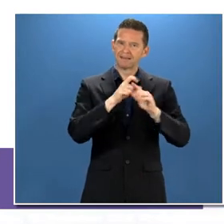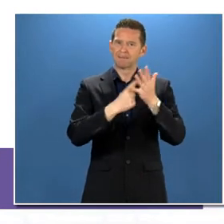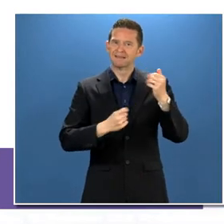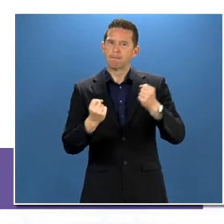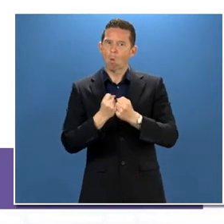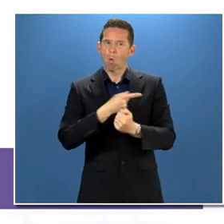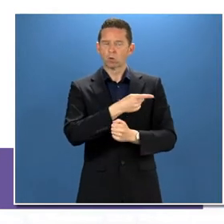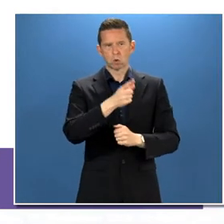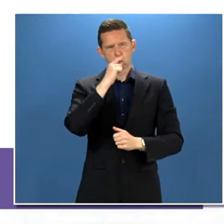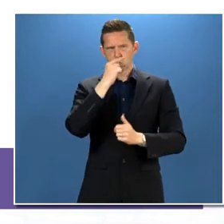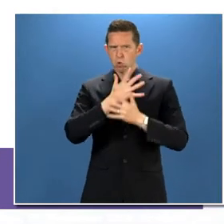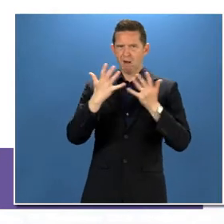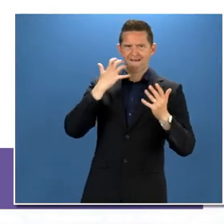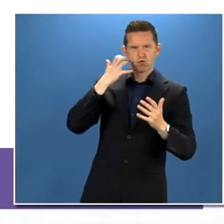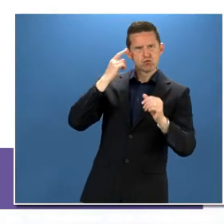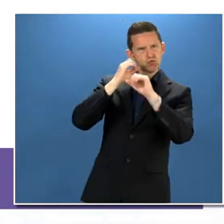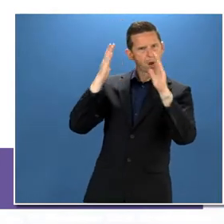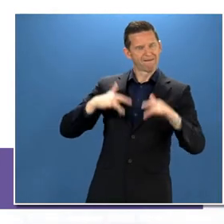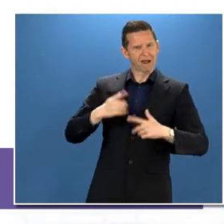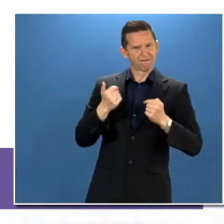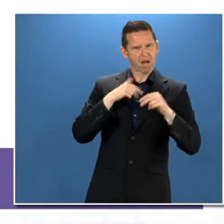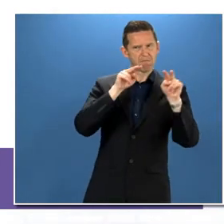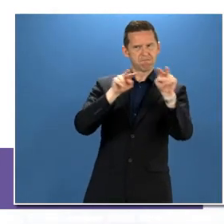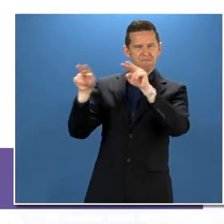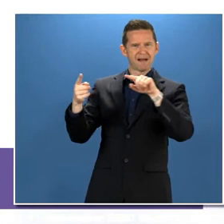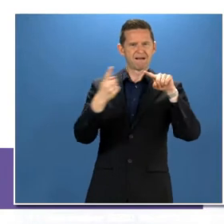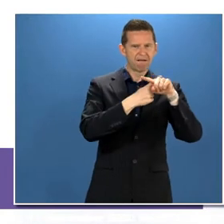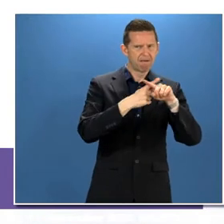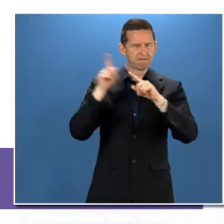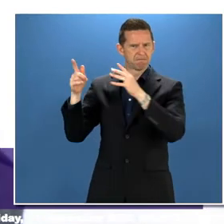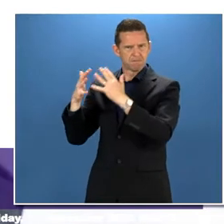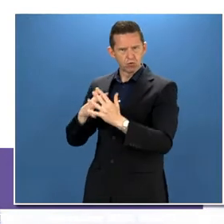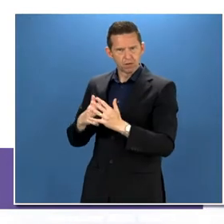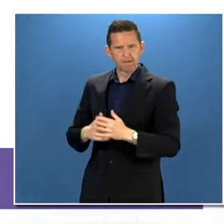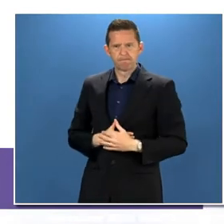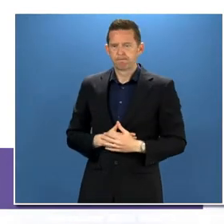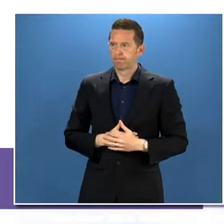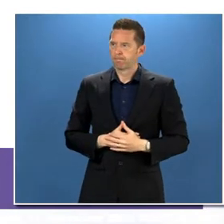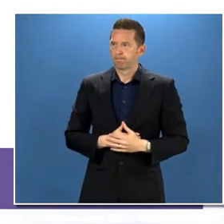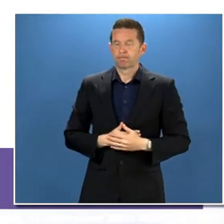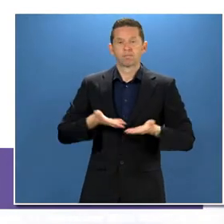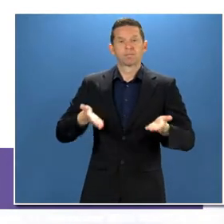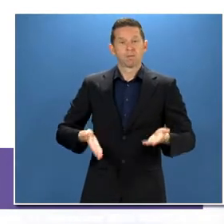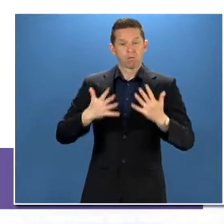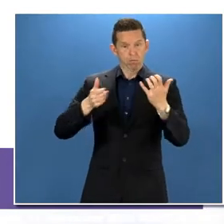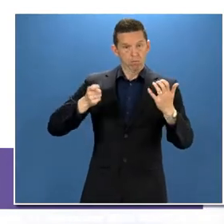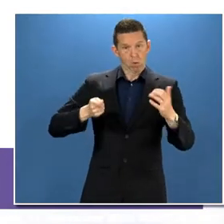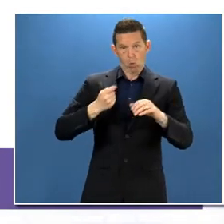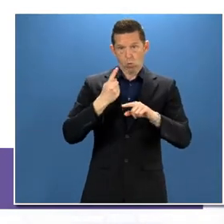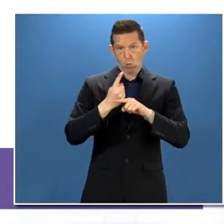Now, this hearing is about employment, so can I ask you some questions about your own experiences in employment -- Sure.